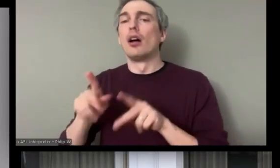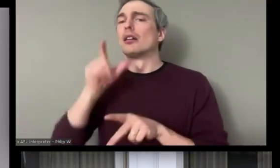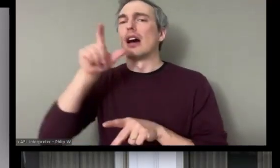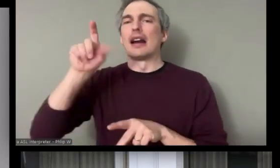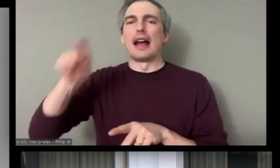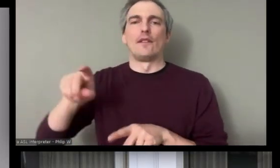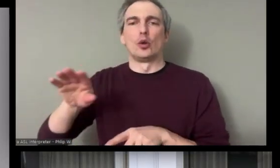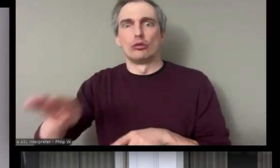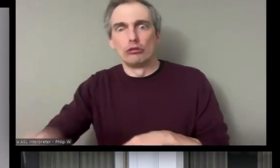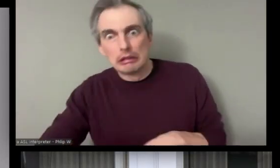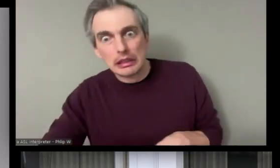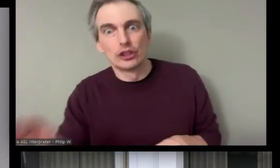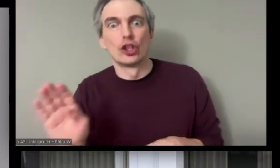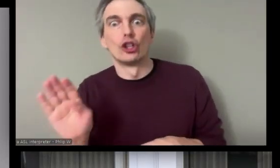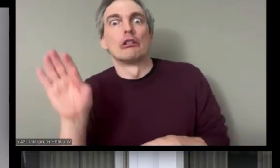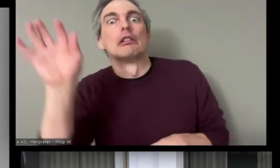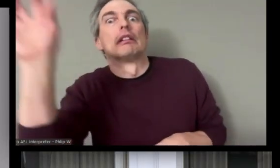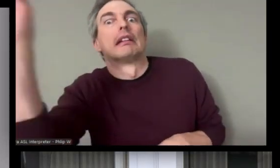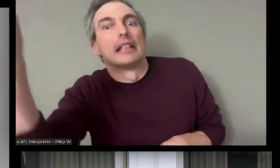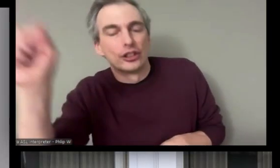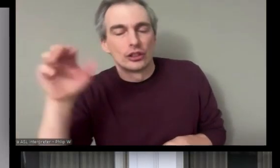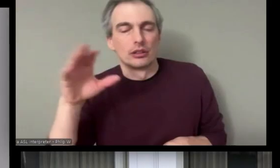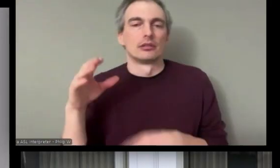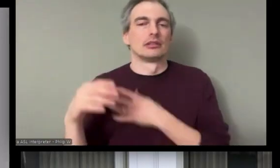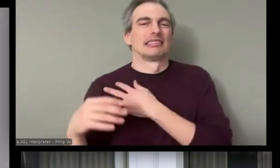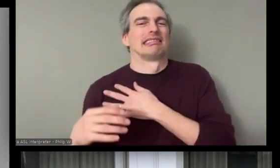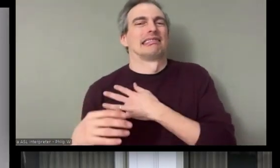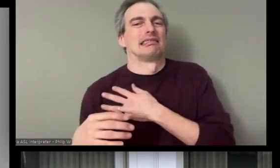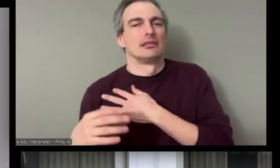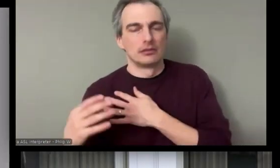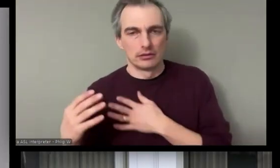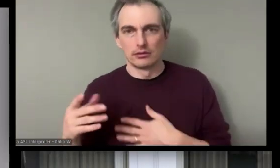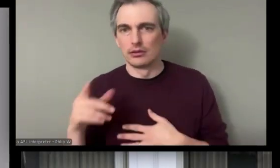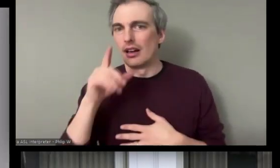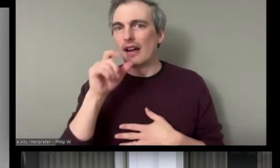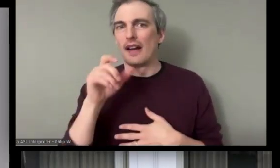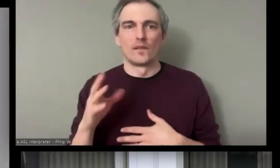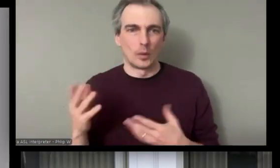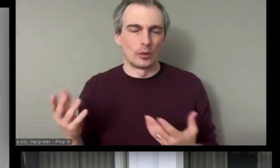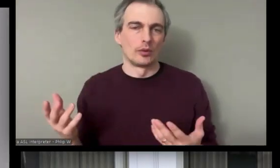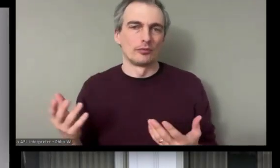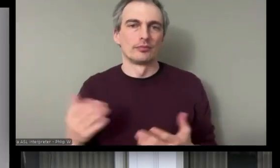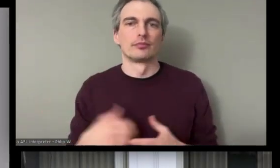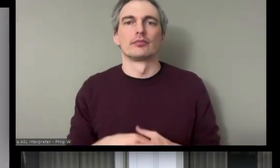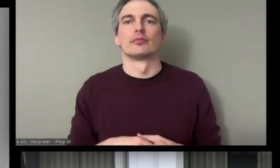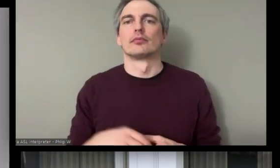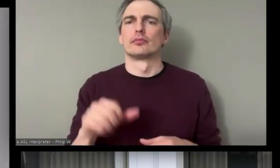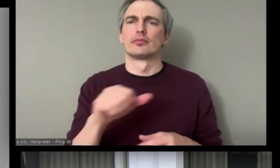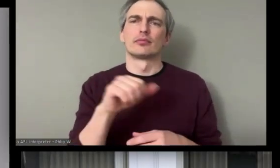But it's easy to see how many illustrations there are. There's things about sign placement. Color contrast.